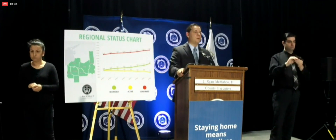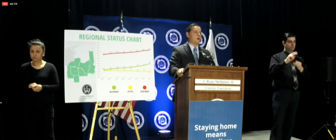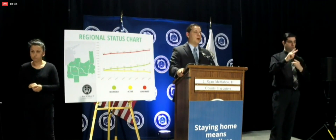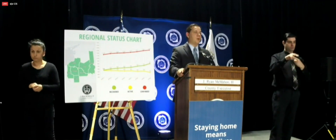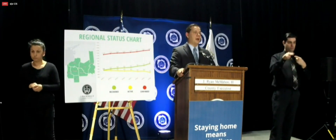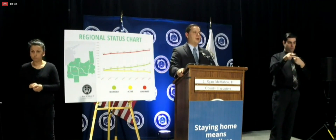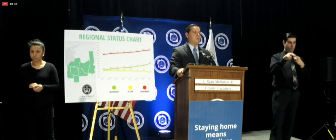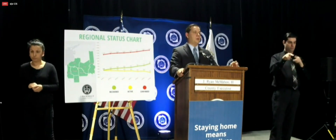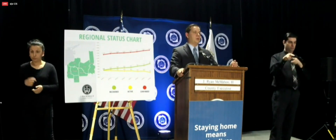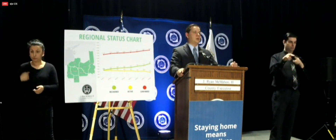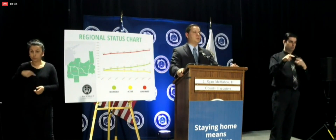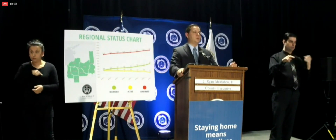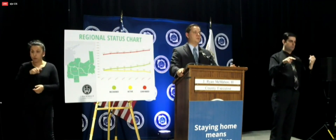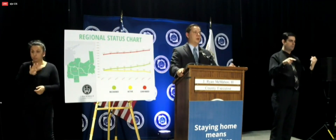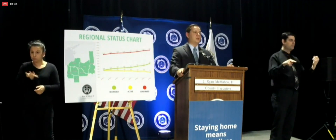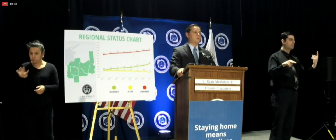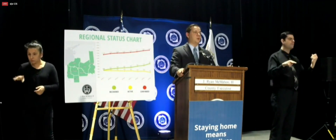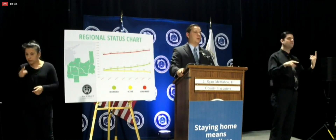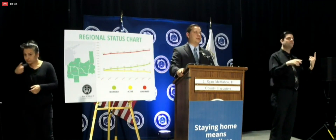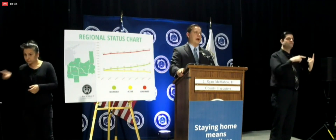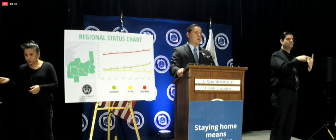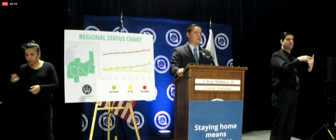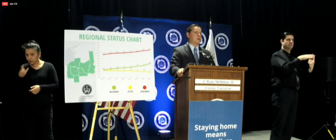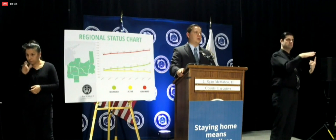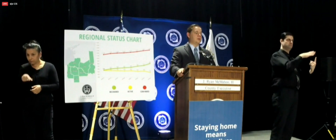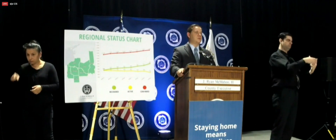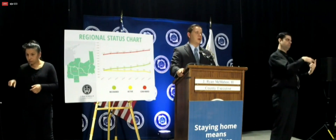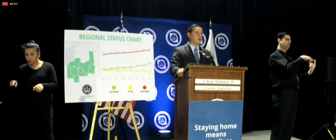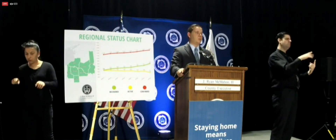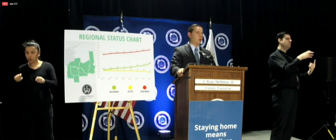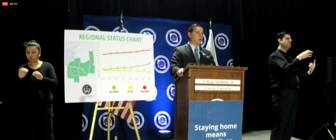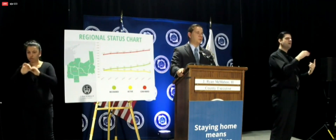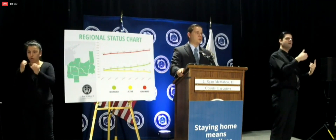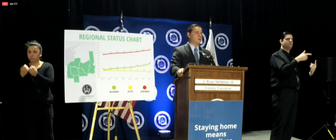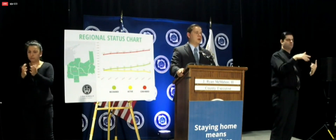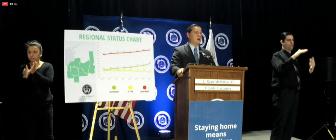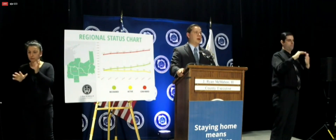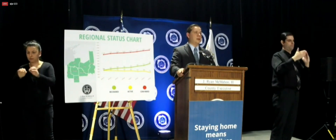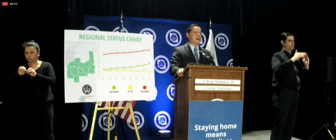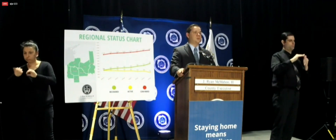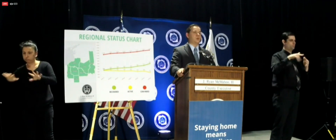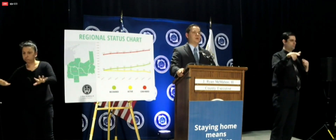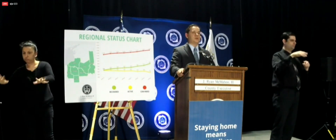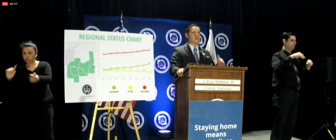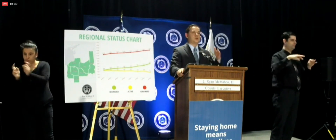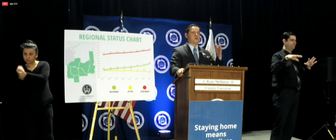CASES OFF OF OUR 22, 11 OF OUR 22 CASES ARE COMMUNITY SPREAD. THAT NUMBER, THE COMMUNITY